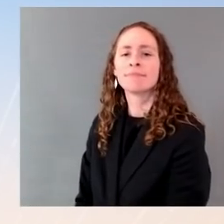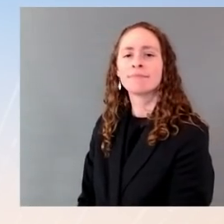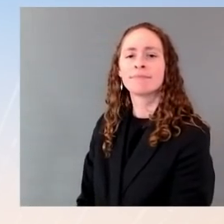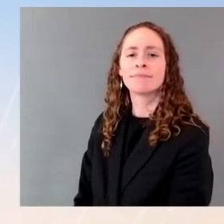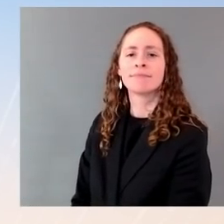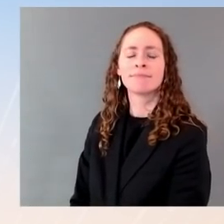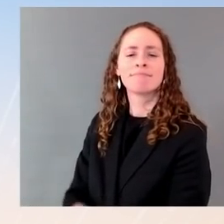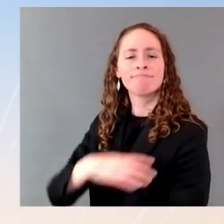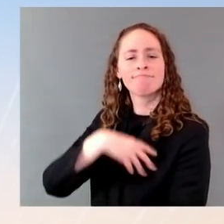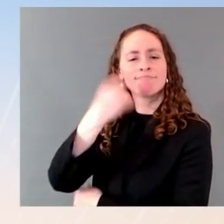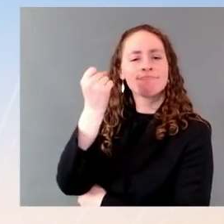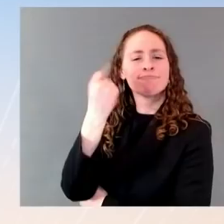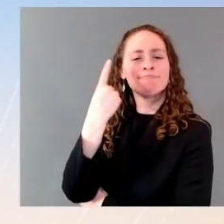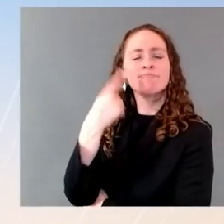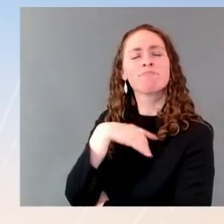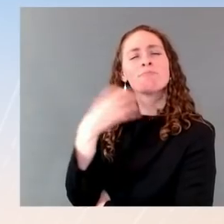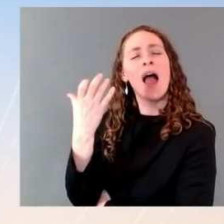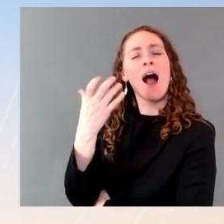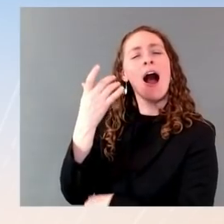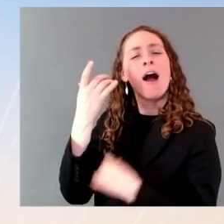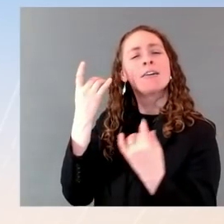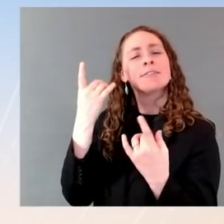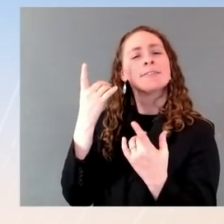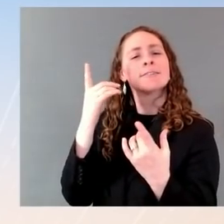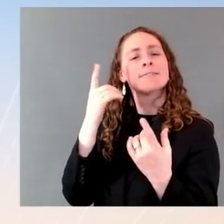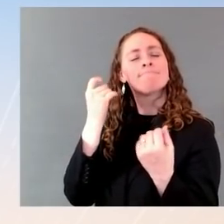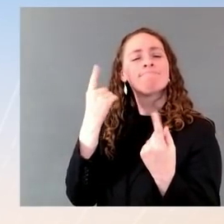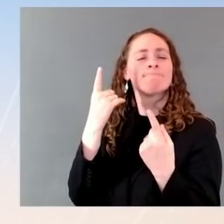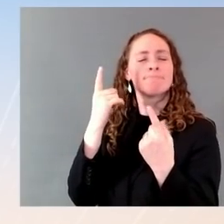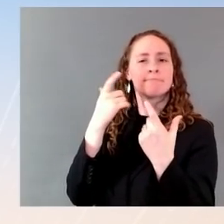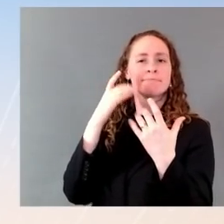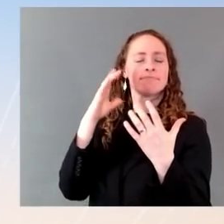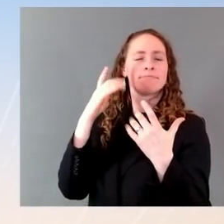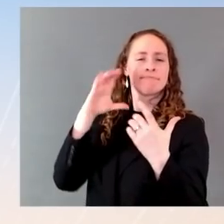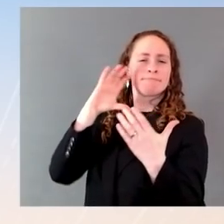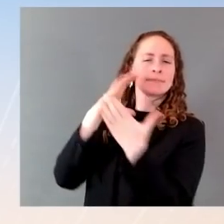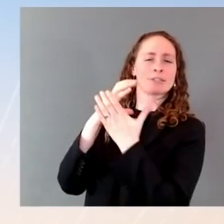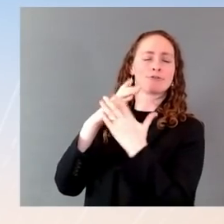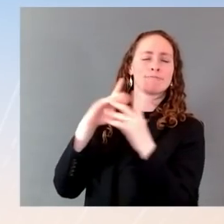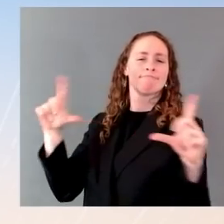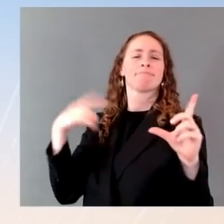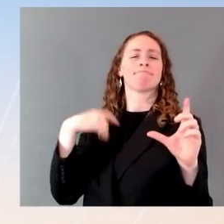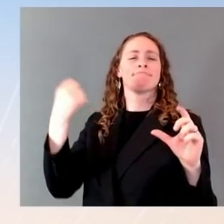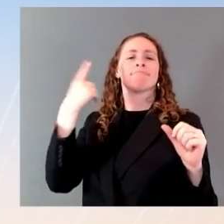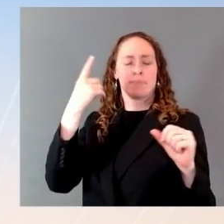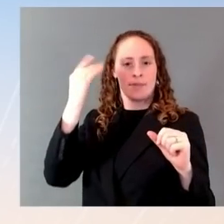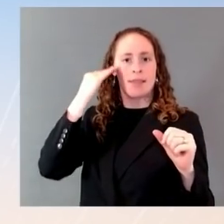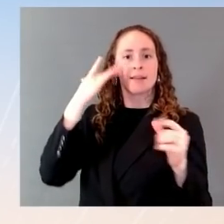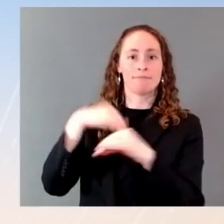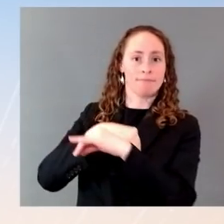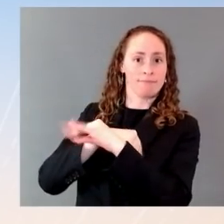that tensions are now lessened as a -- like, sort of what is -- what's the sense of tension?